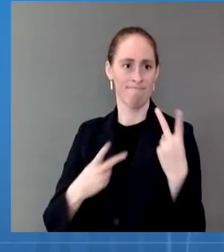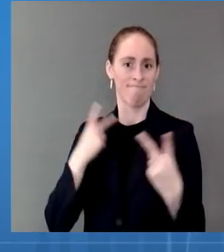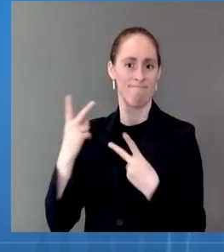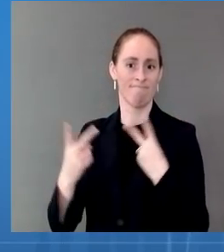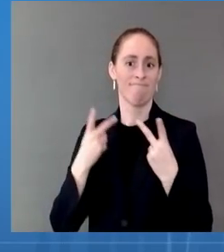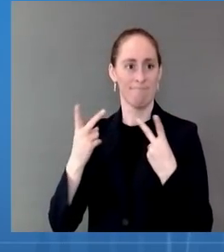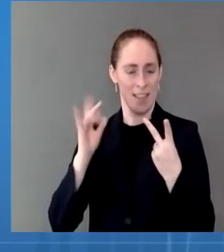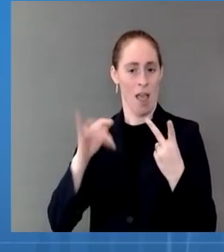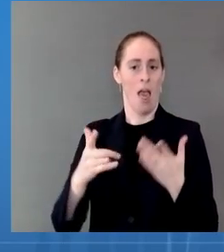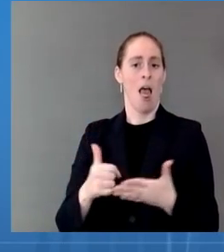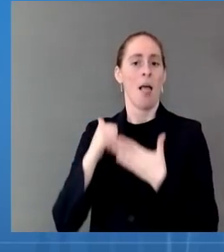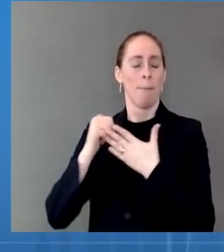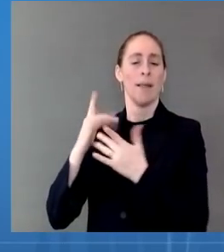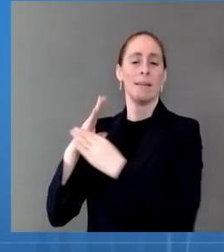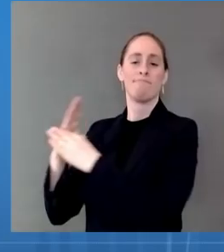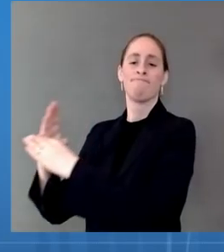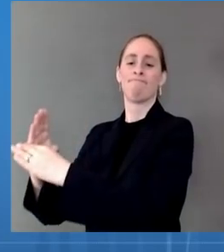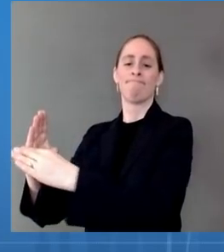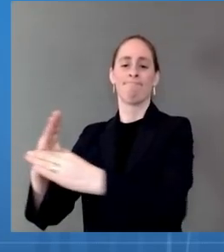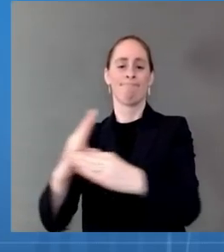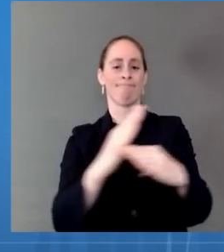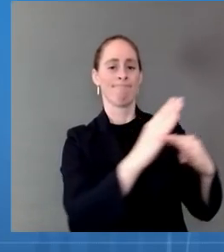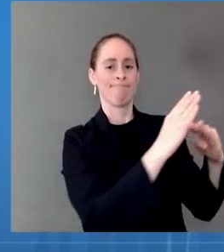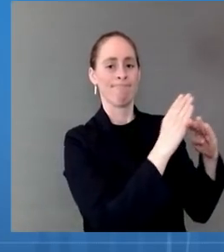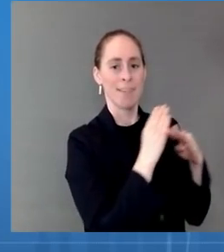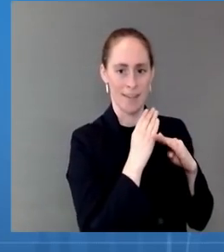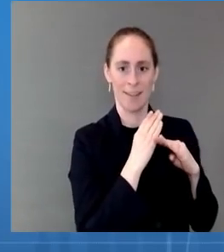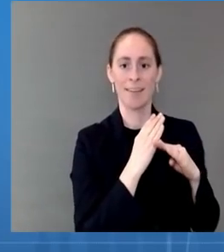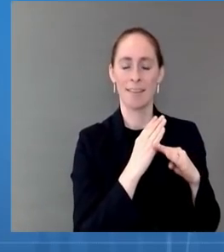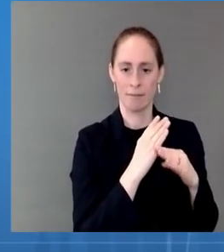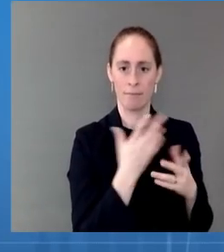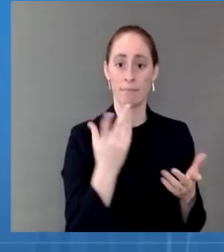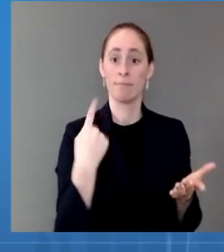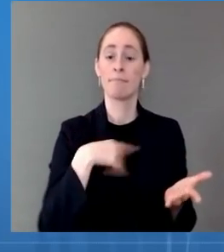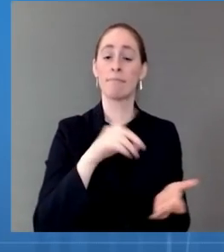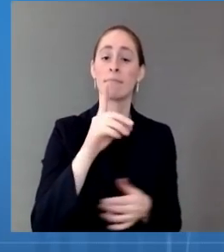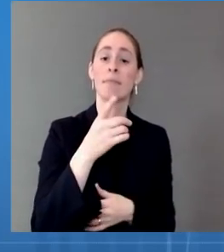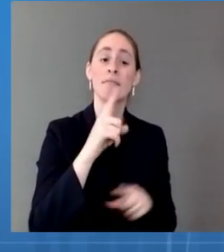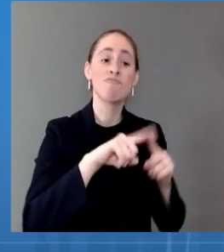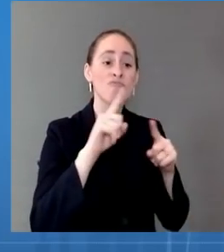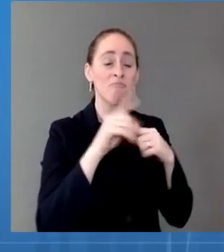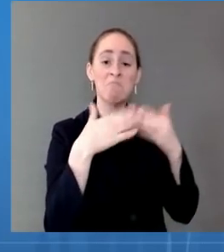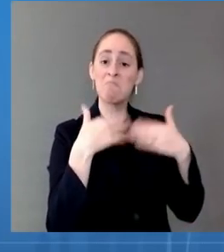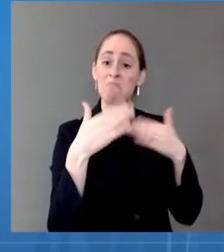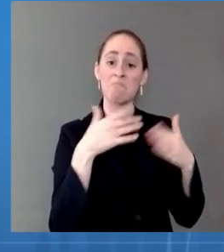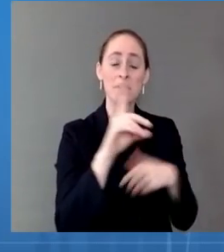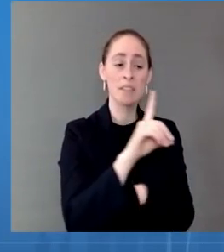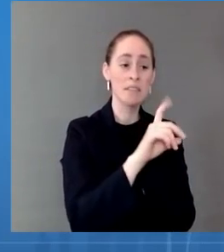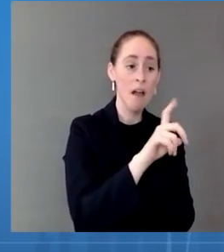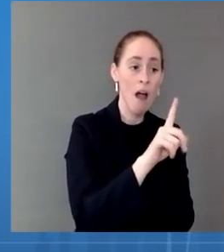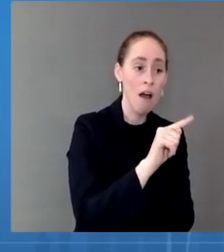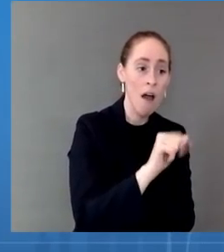Parents. Now is the time to ensure that your children are vaccinated. If they are 16 or older